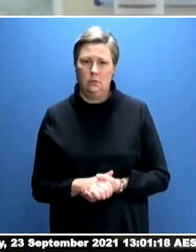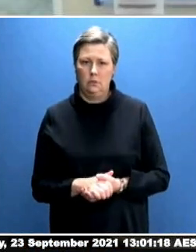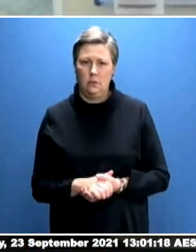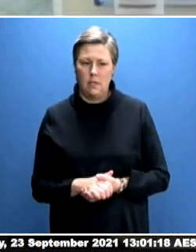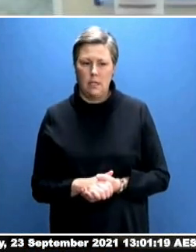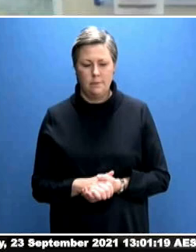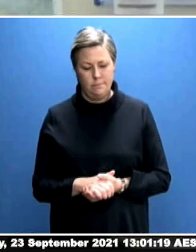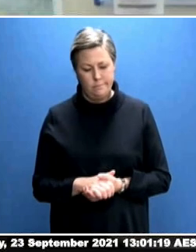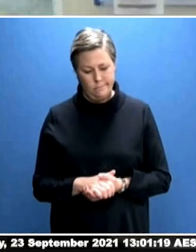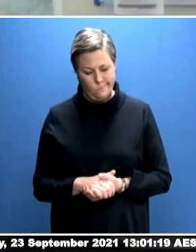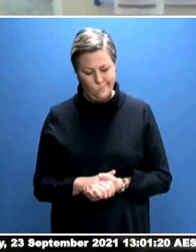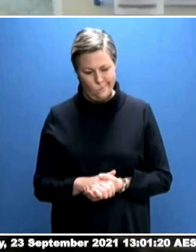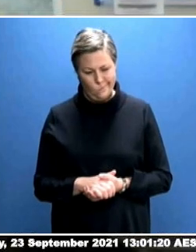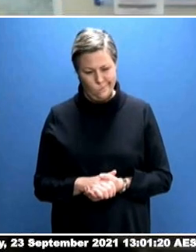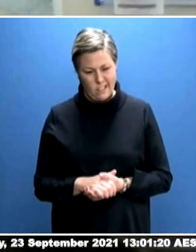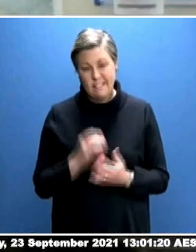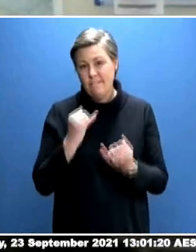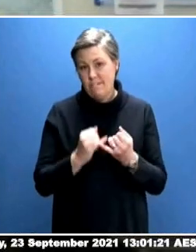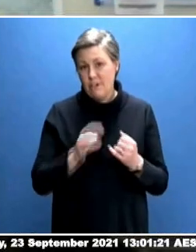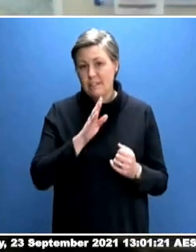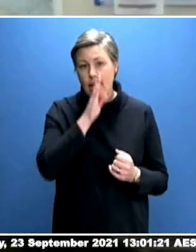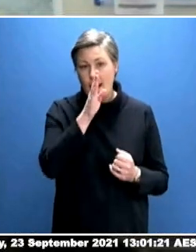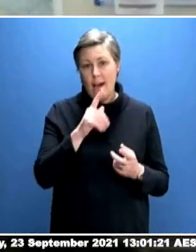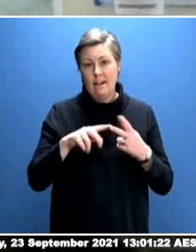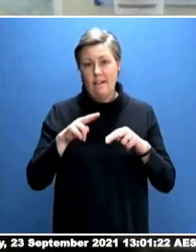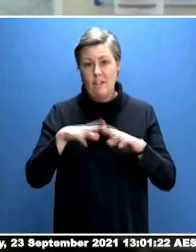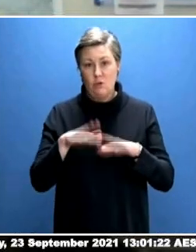I think it's a sad situation if children end up in residential care.